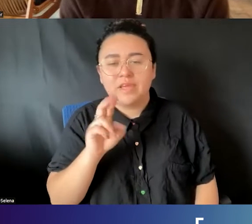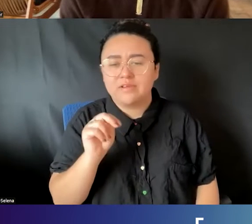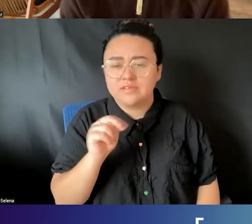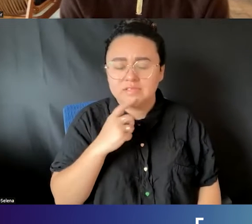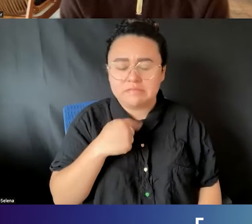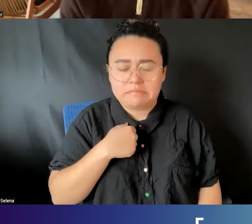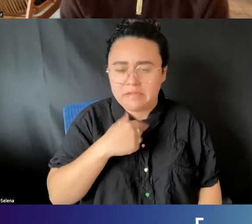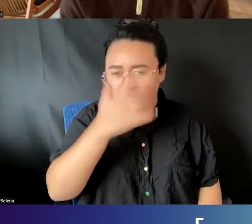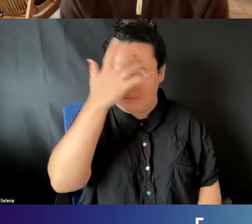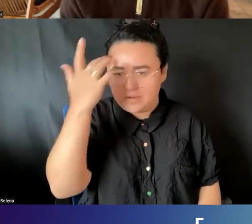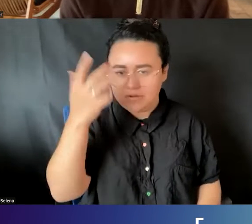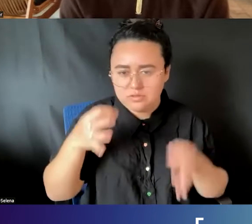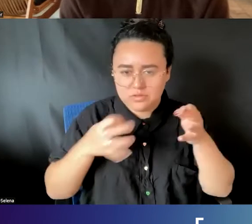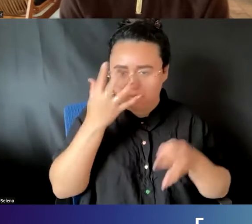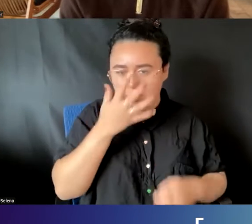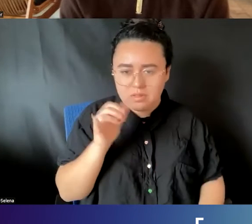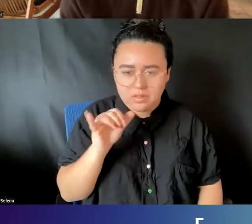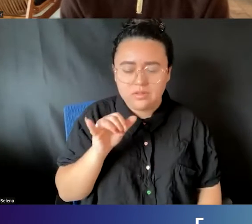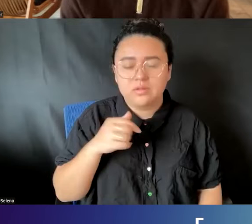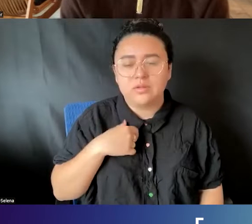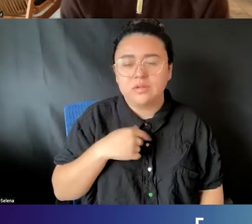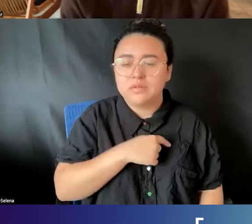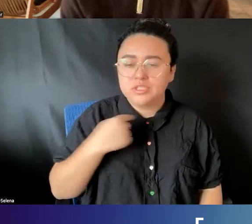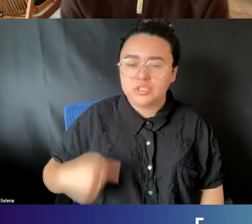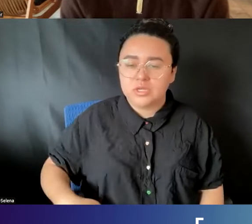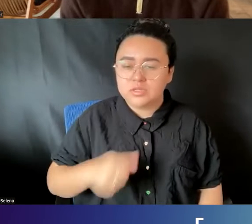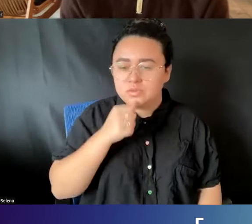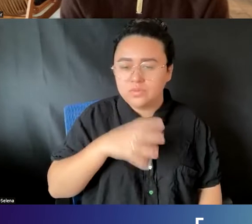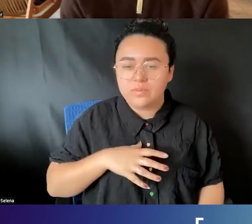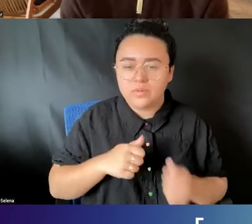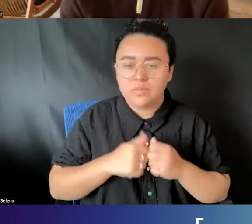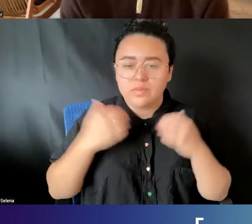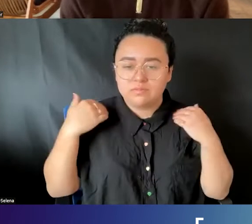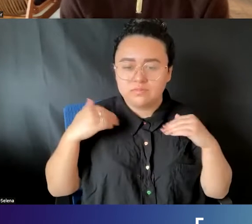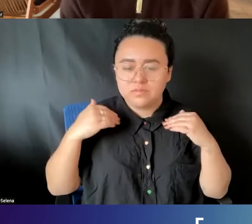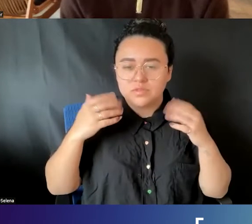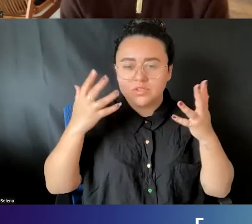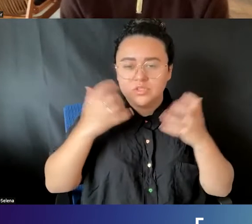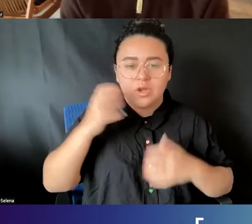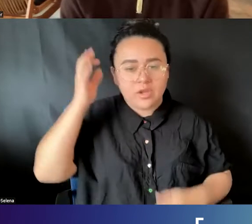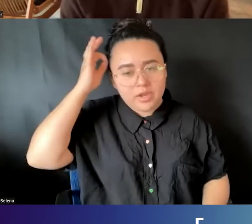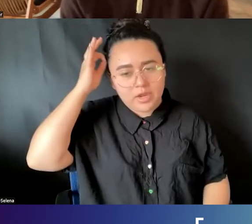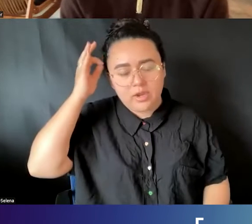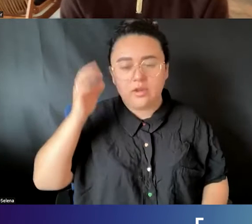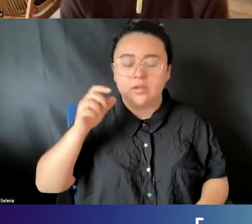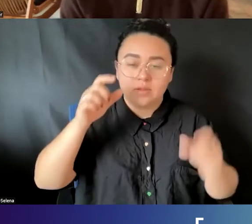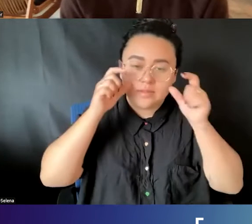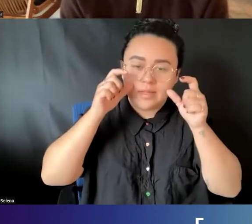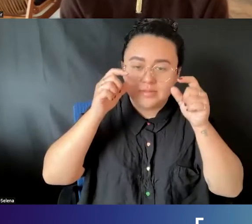I'm a Chinese woman with shoulder length, dark hair with glasses and and sitting in front of a blurred background.